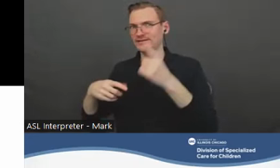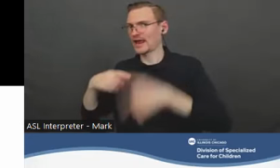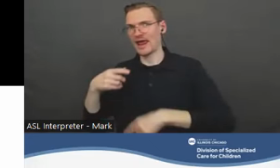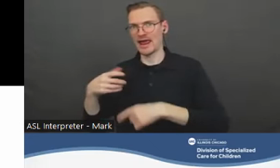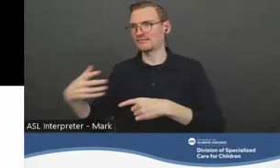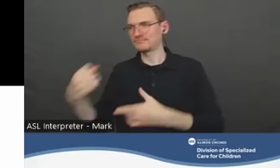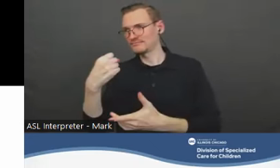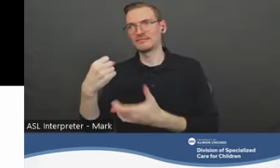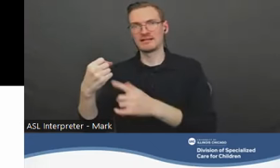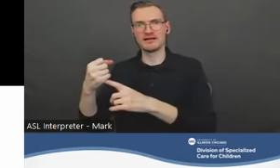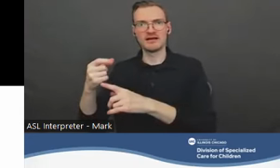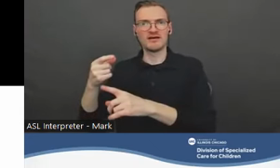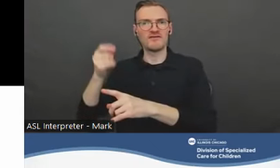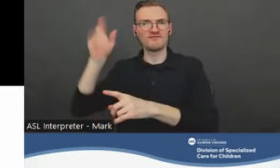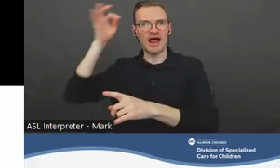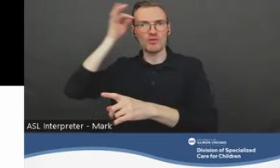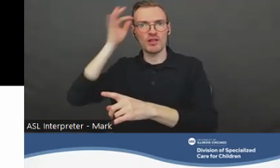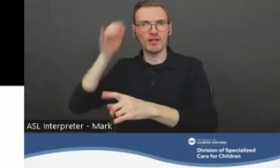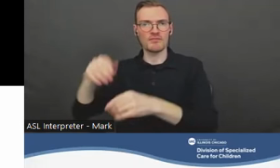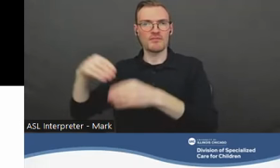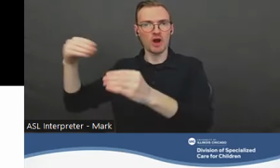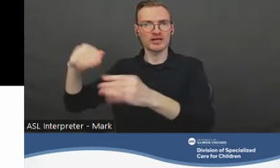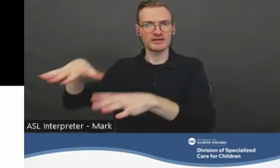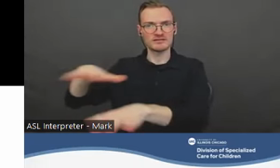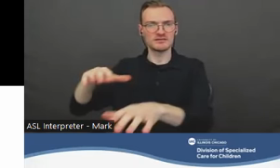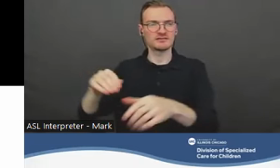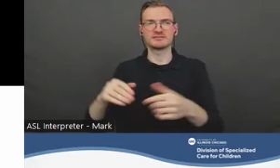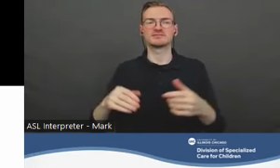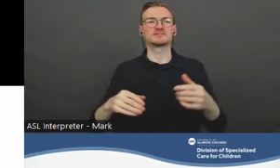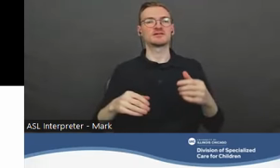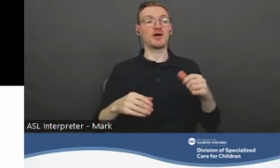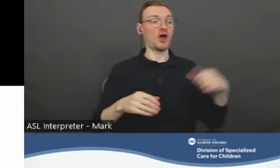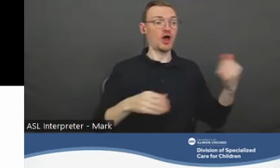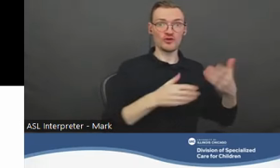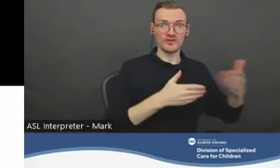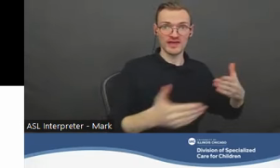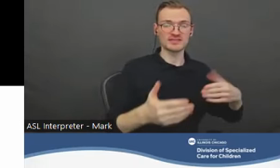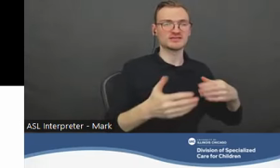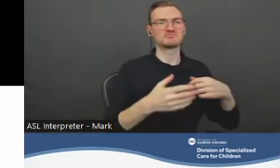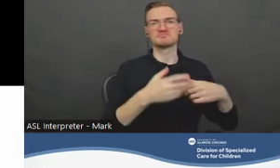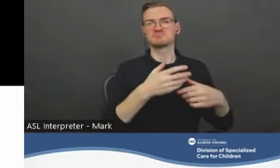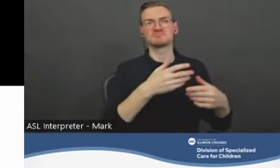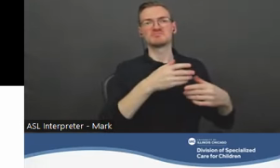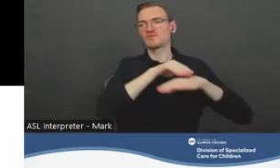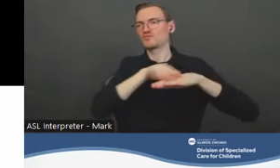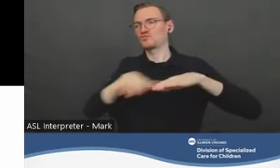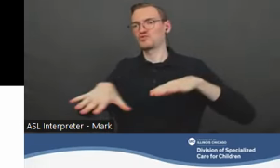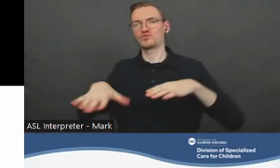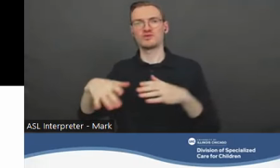options will affect your eligibility for cost savings or um discounts on Marketplace premiums